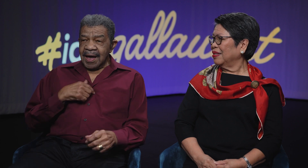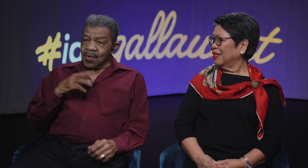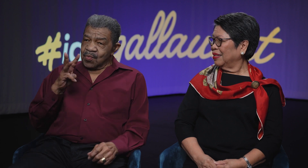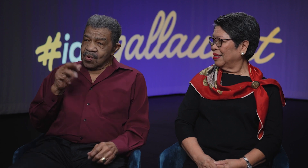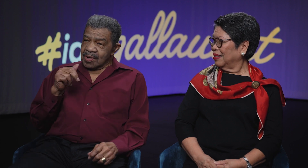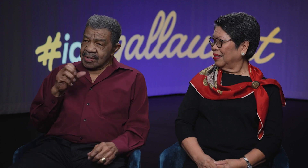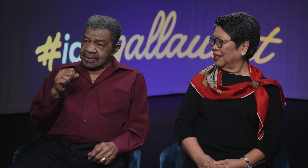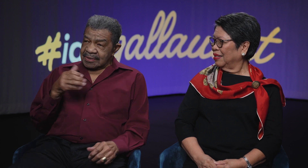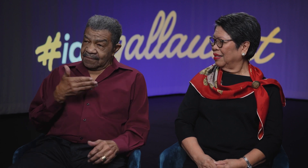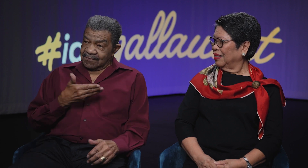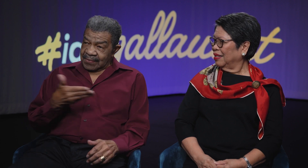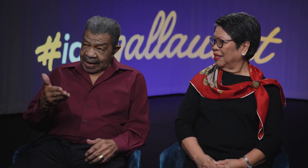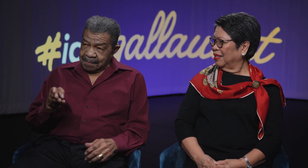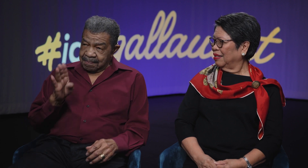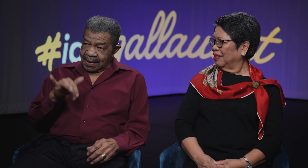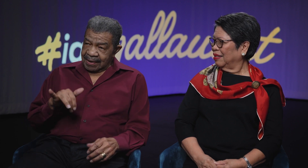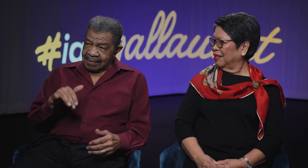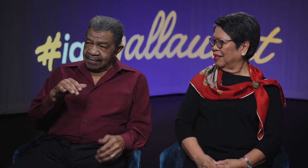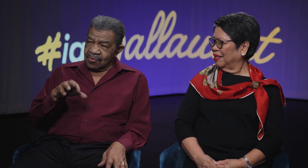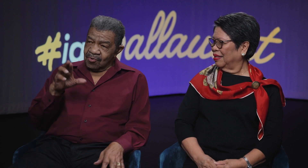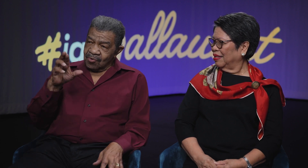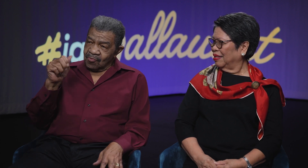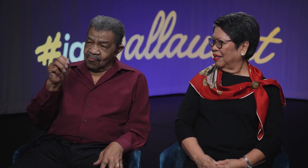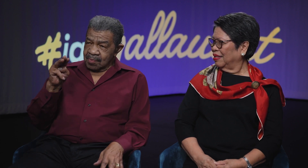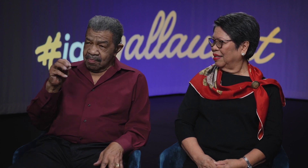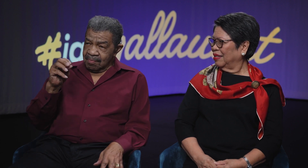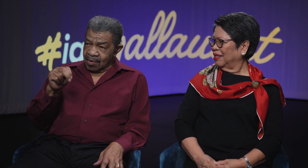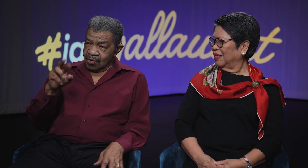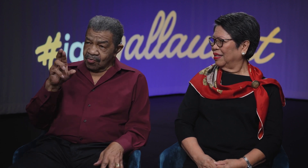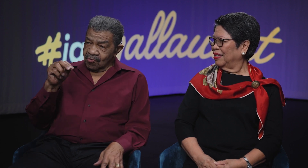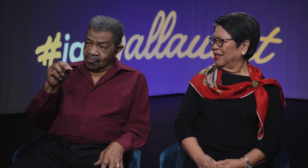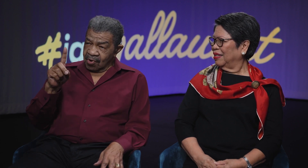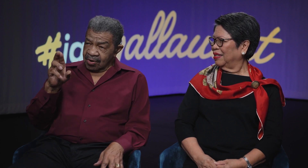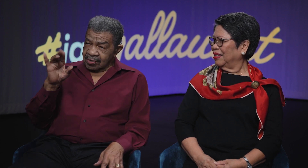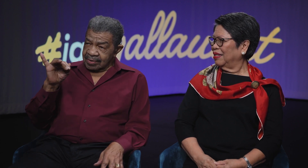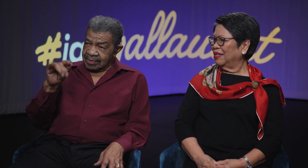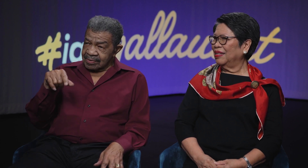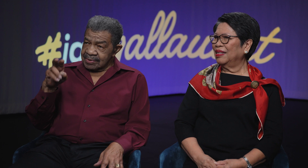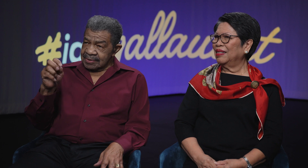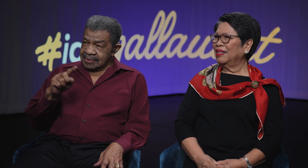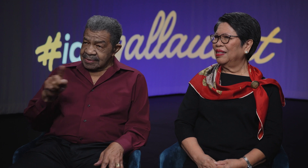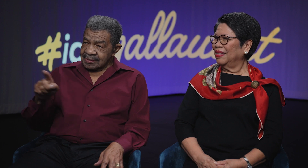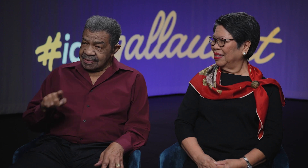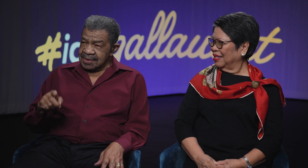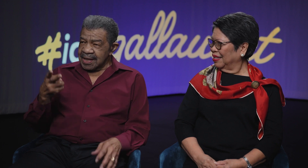I was invited by Ramon Rodriguez